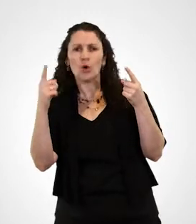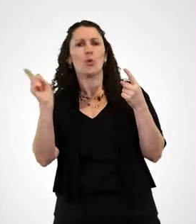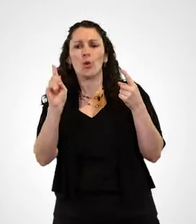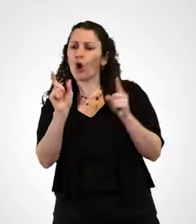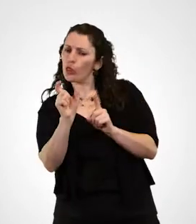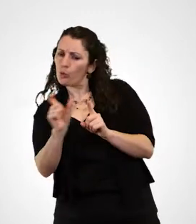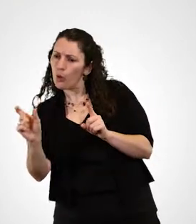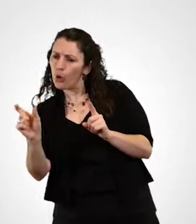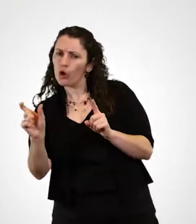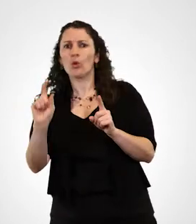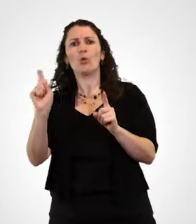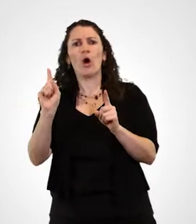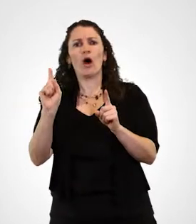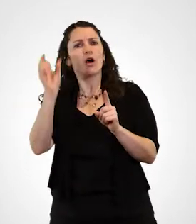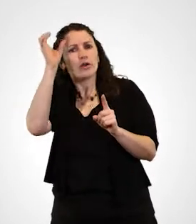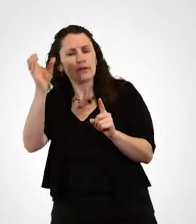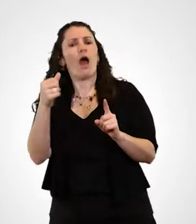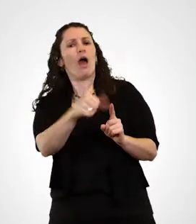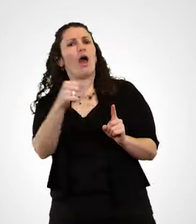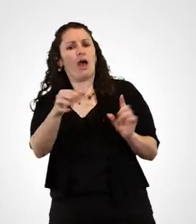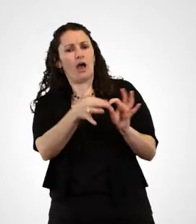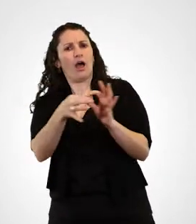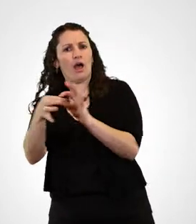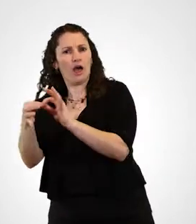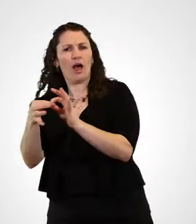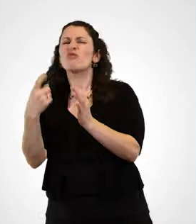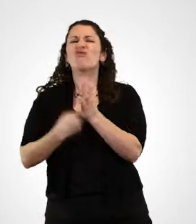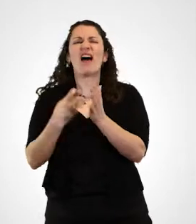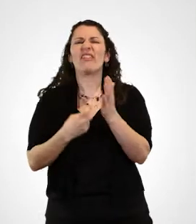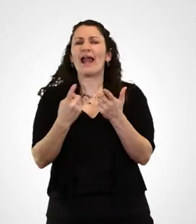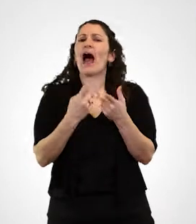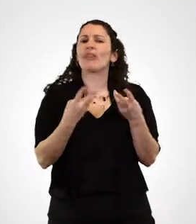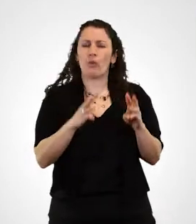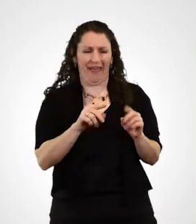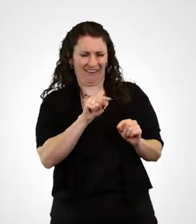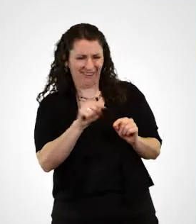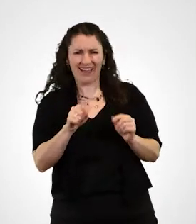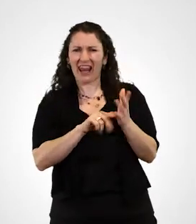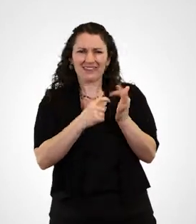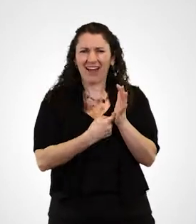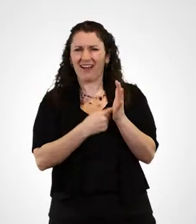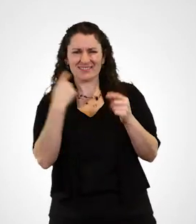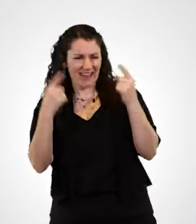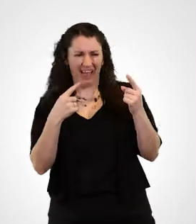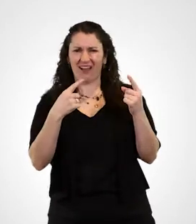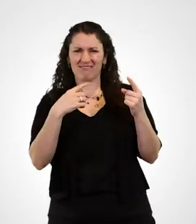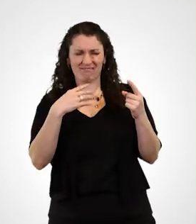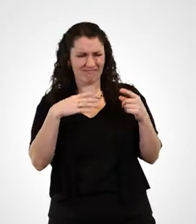versus trying to figure out well, what letter is this and what sound does it make? So there's a fluency and an automaticity there